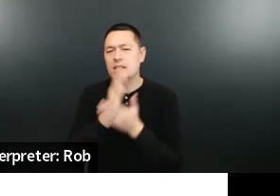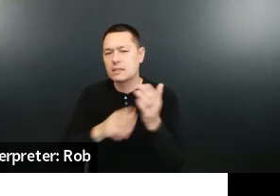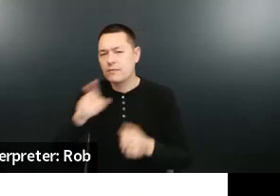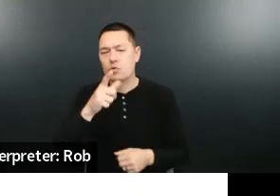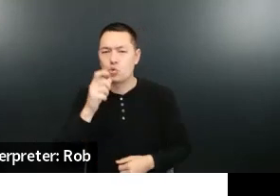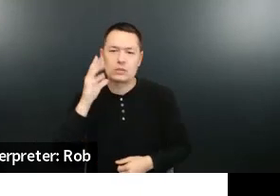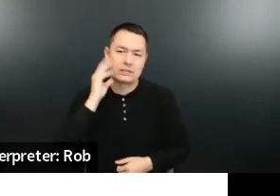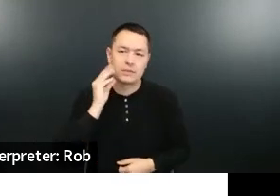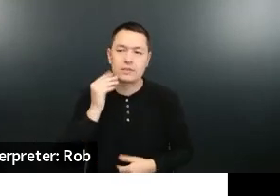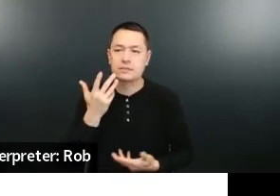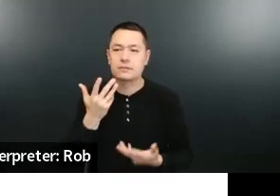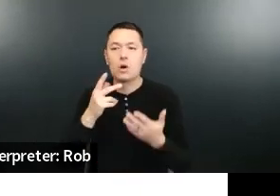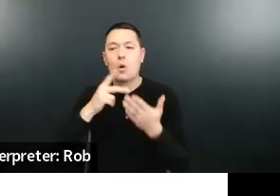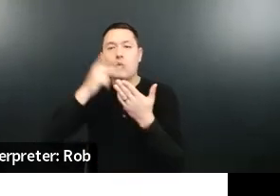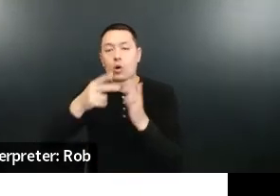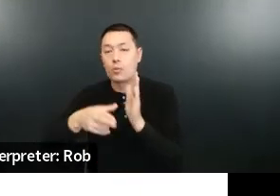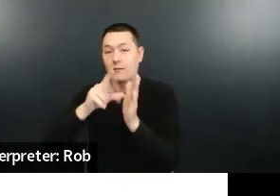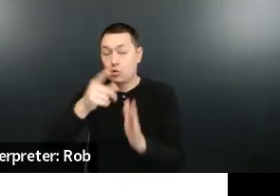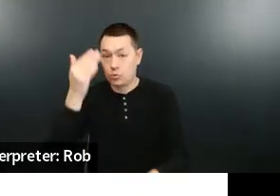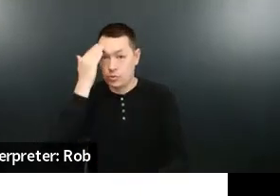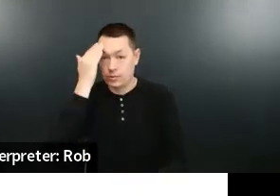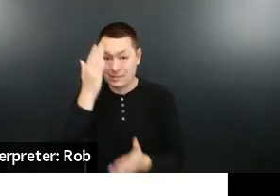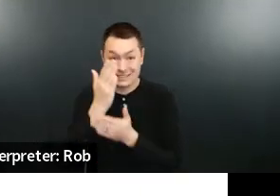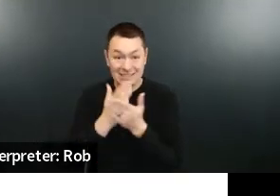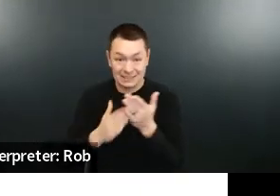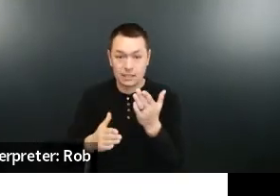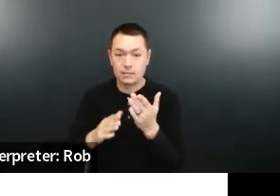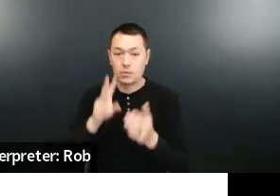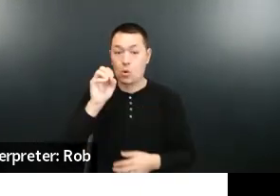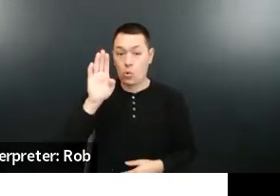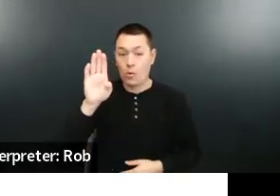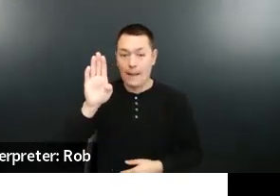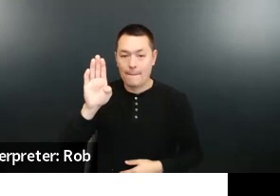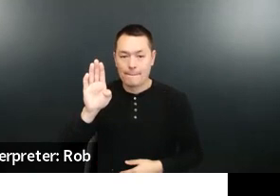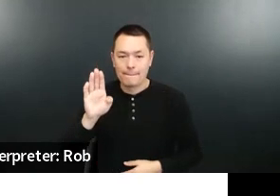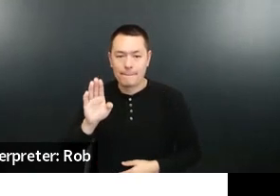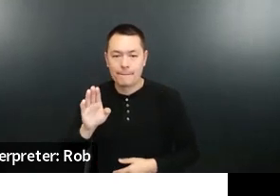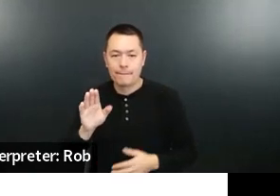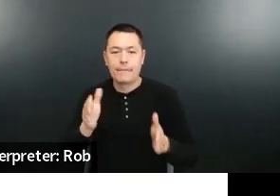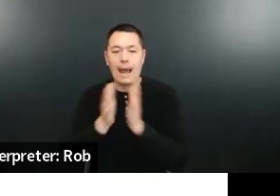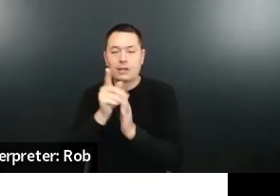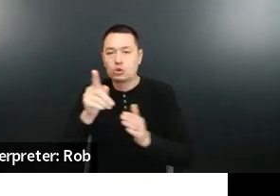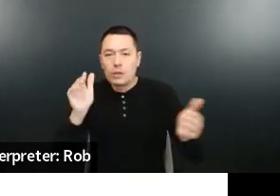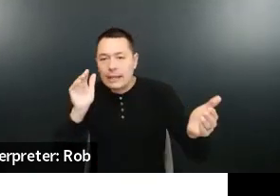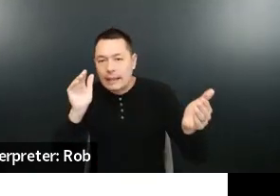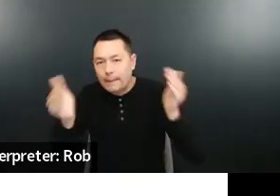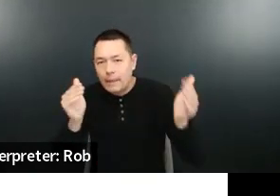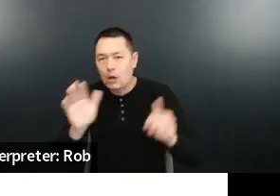review recently know that some of the read text asks you to compare your outcomes to institutional set standards.